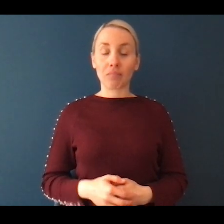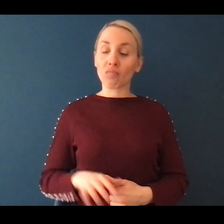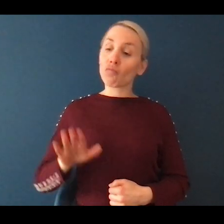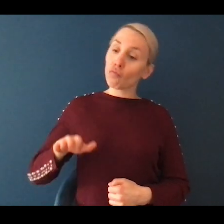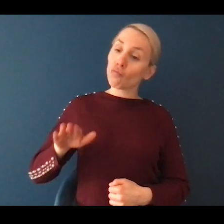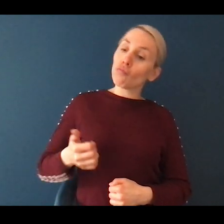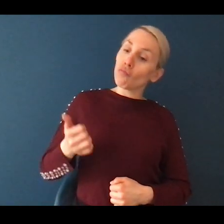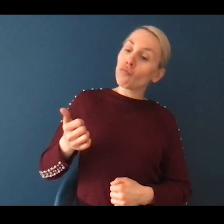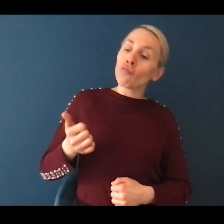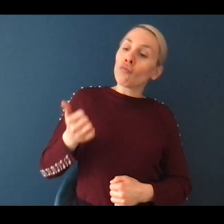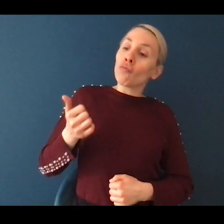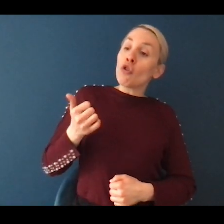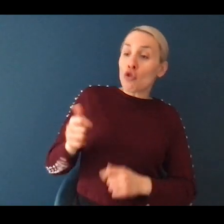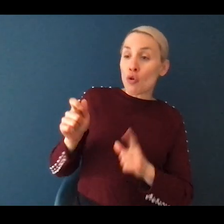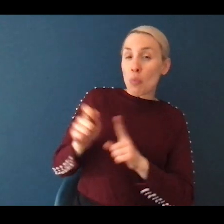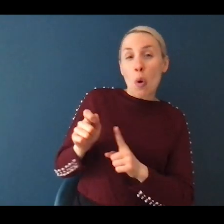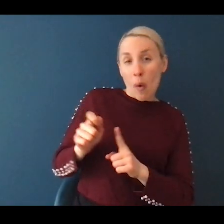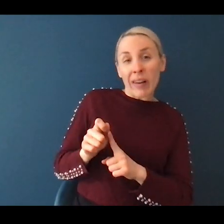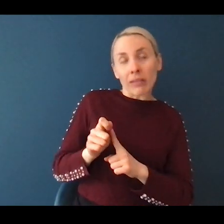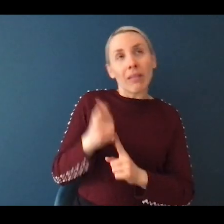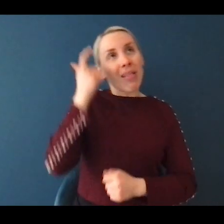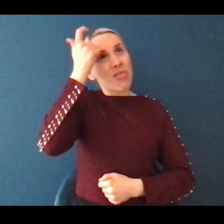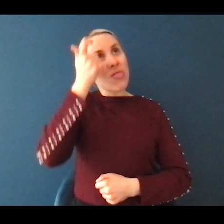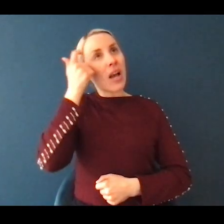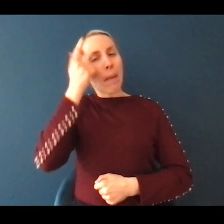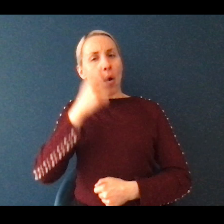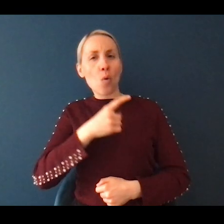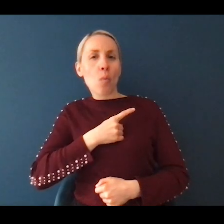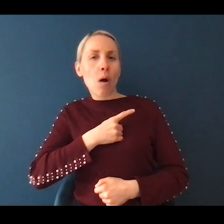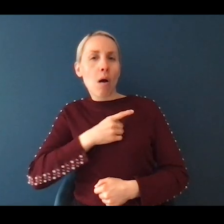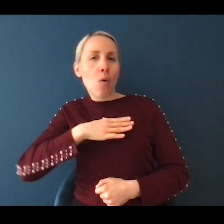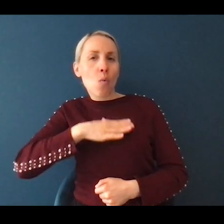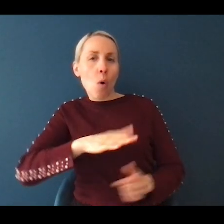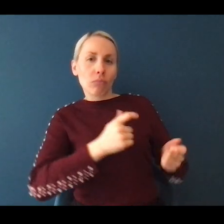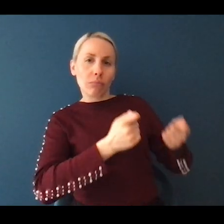want this because I think from the other side of being a selection panelist on a number